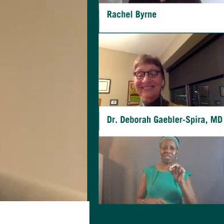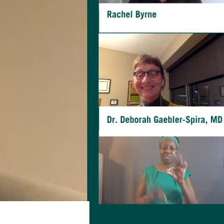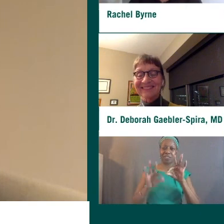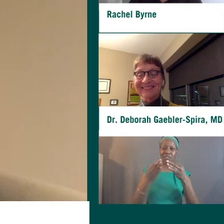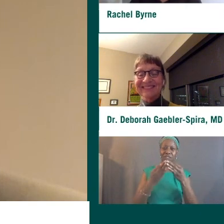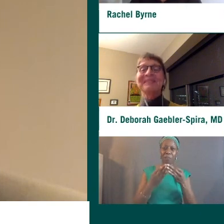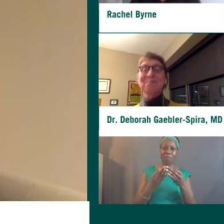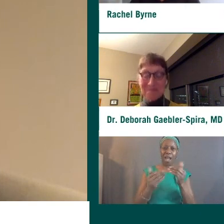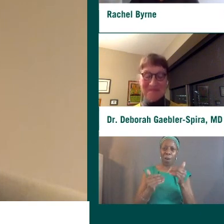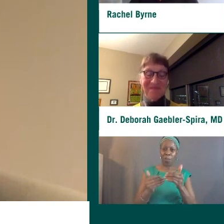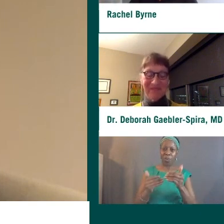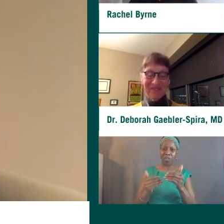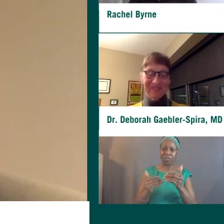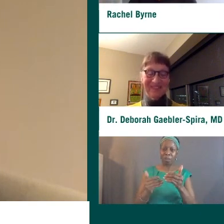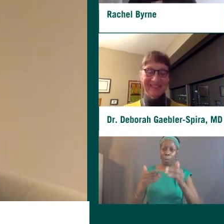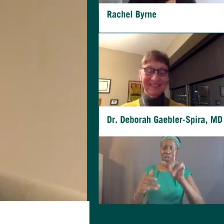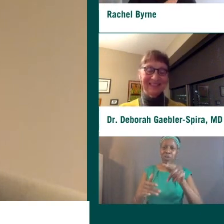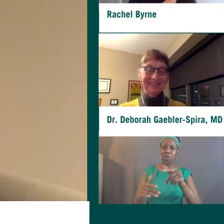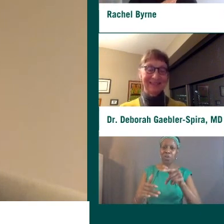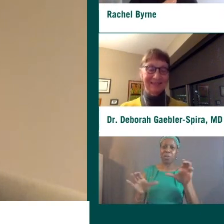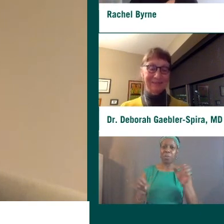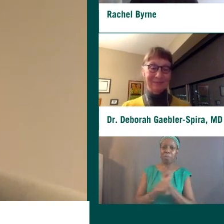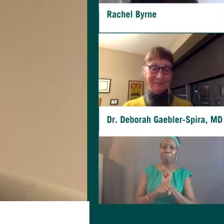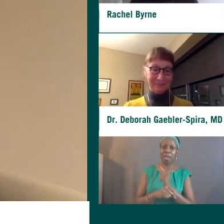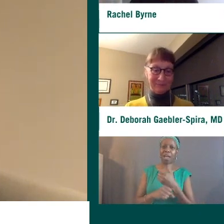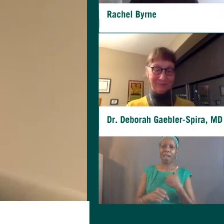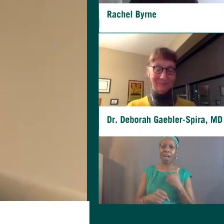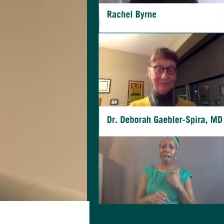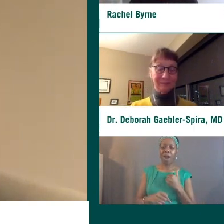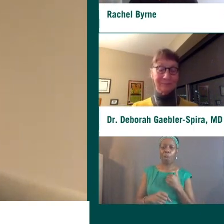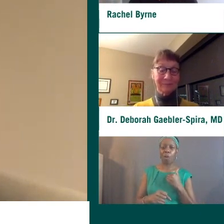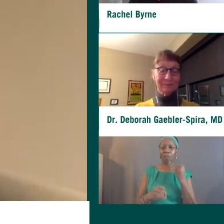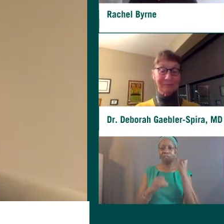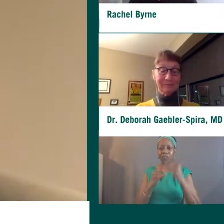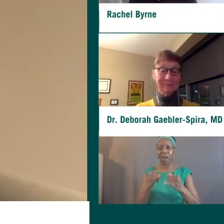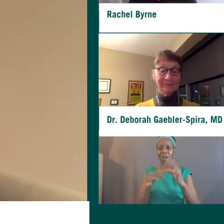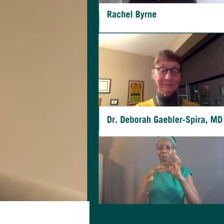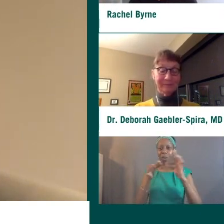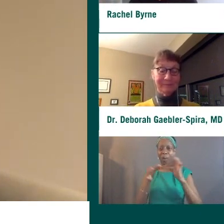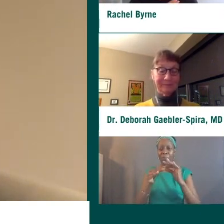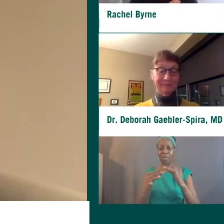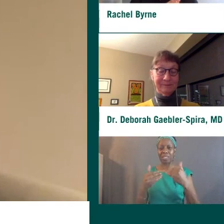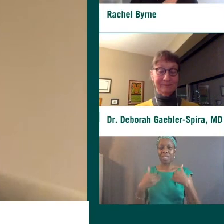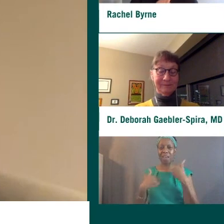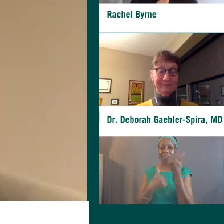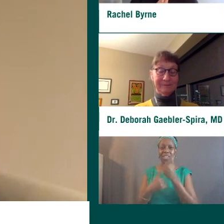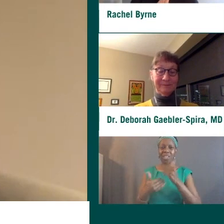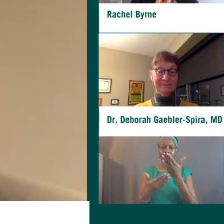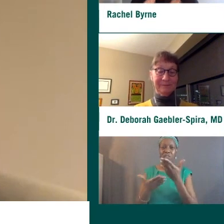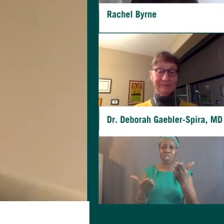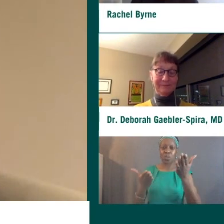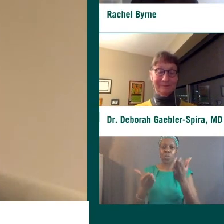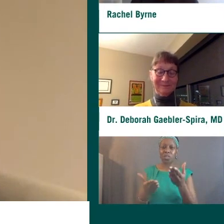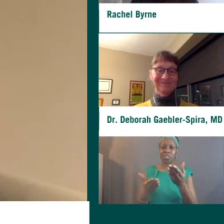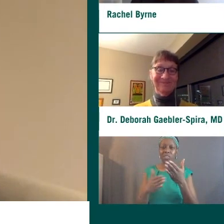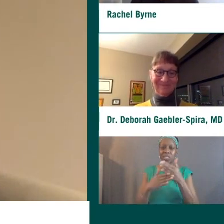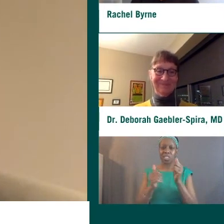to do the final comments this evening. Is there anything else that you'd like to tell our audience? And I just wanna say a big, thank you obviously